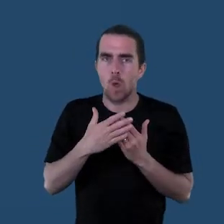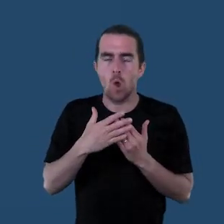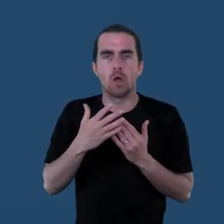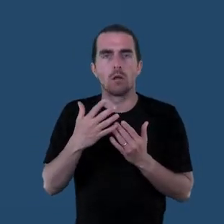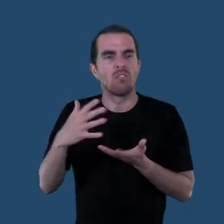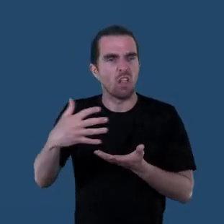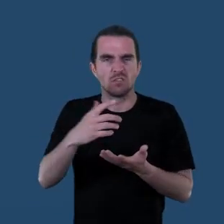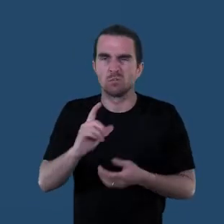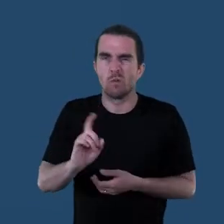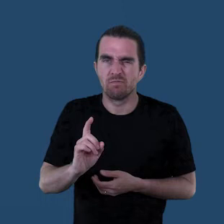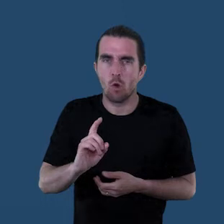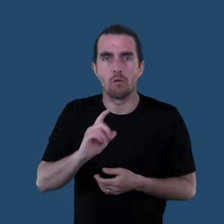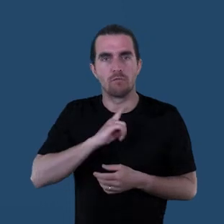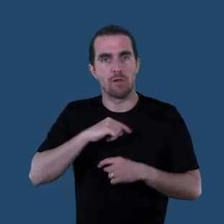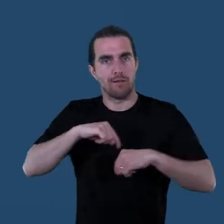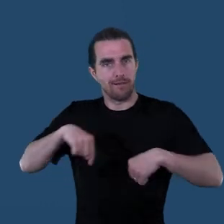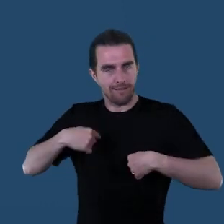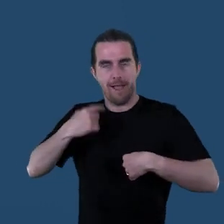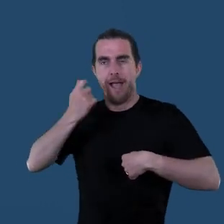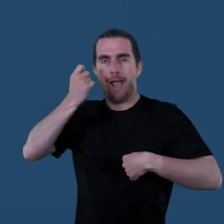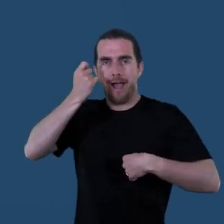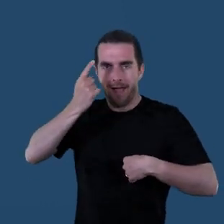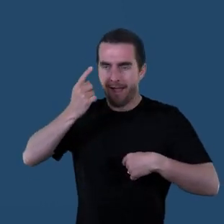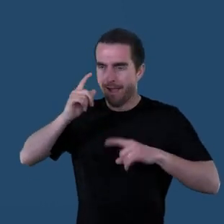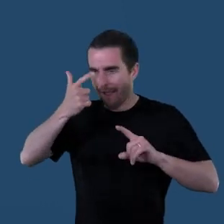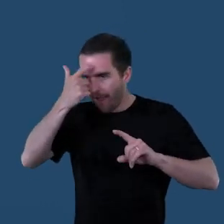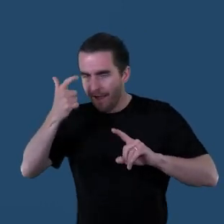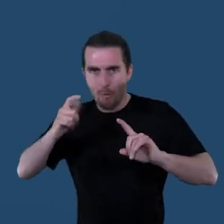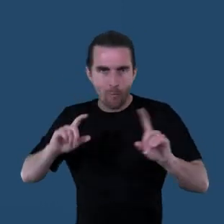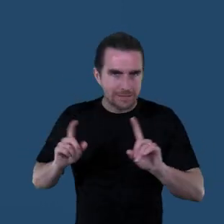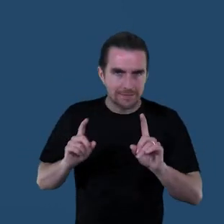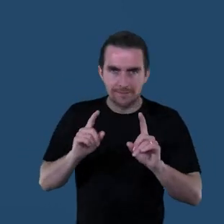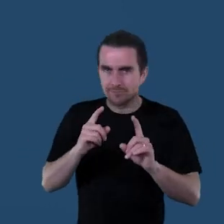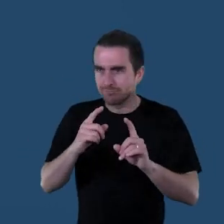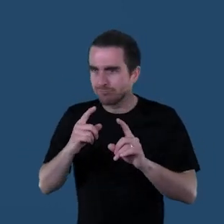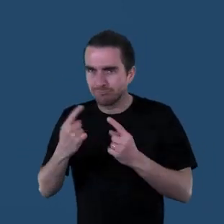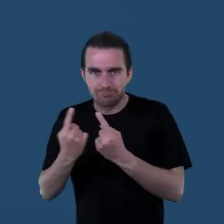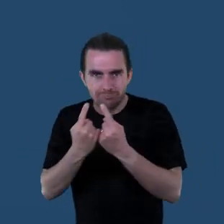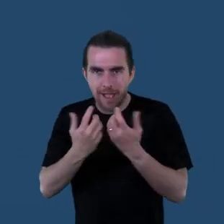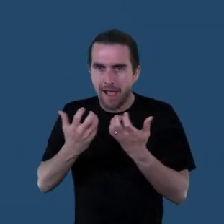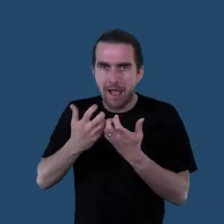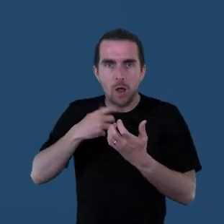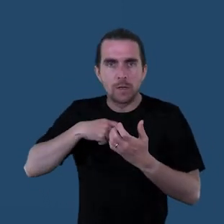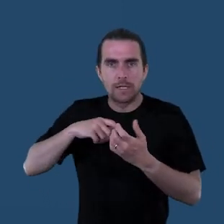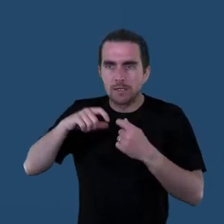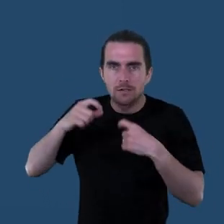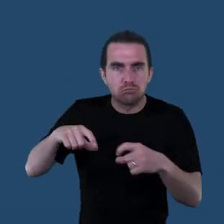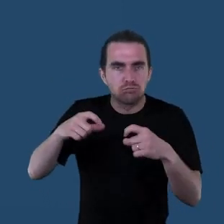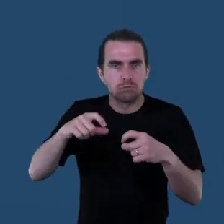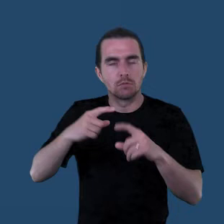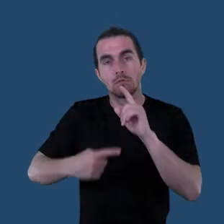in terms of understanding that we have a great responsibility to preserve these things. In the 19th century,